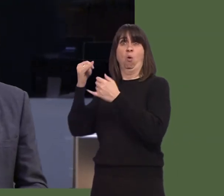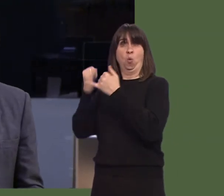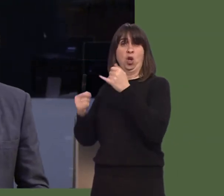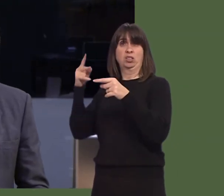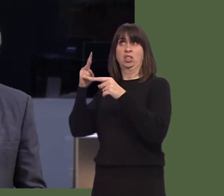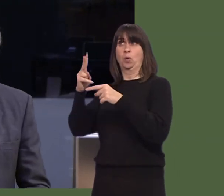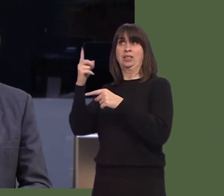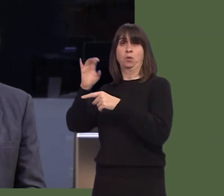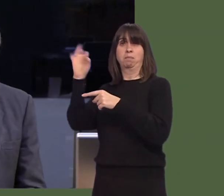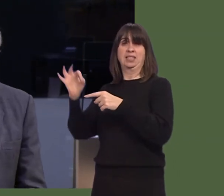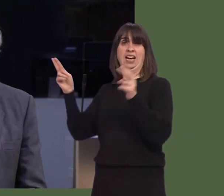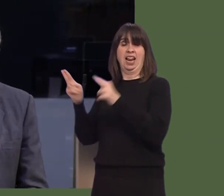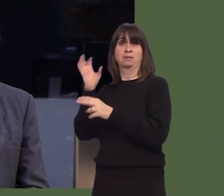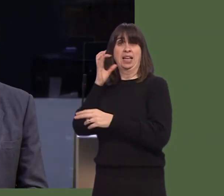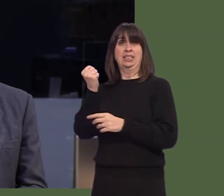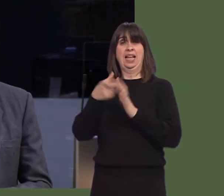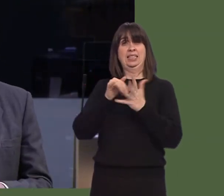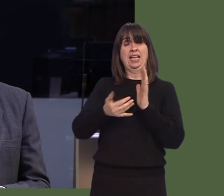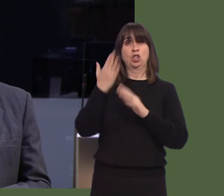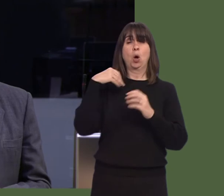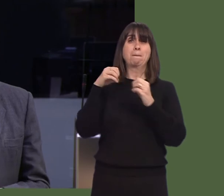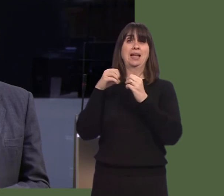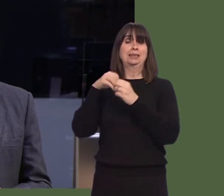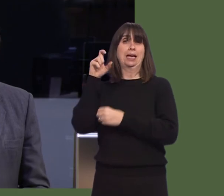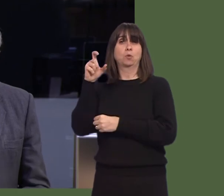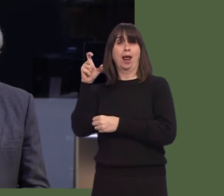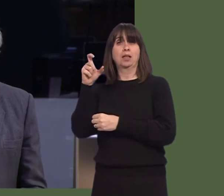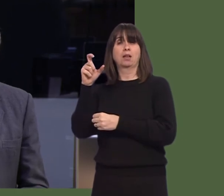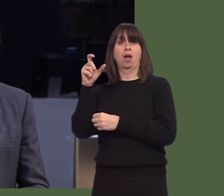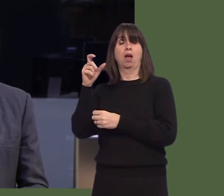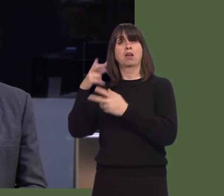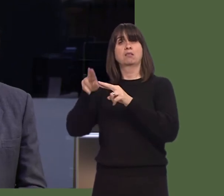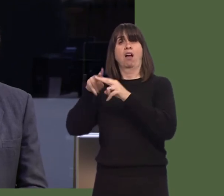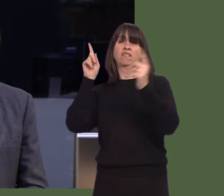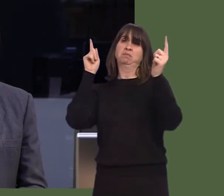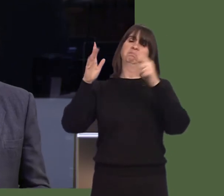Carwyn Jones AM: Well, I'm sure the leader of the Welsh Conservatives would agree with